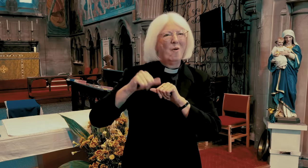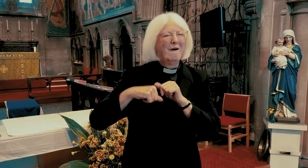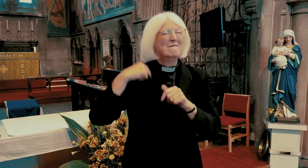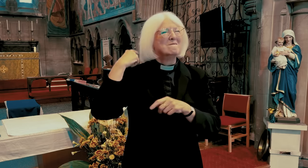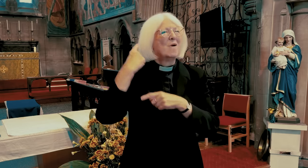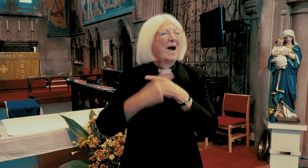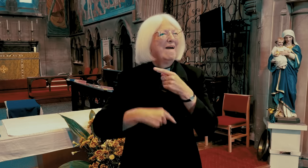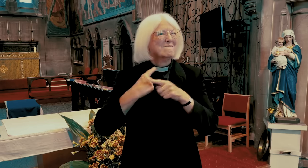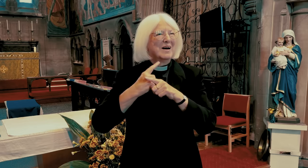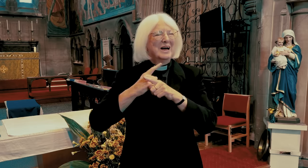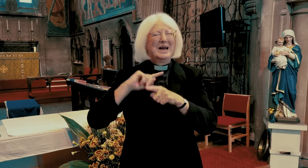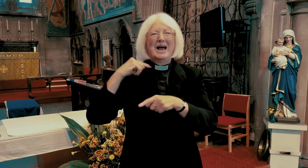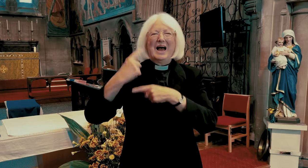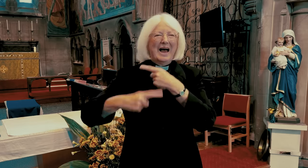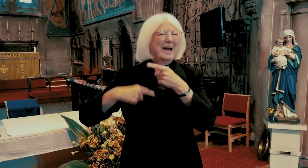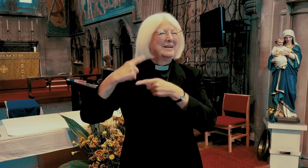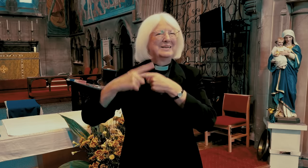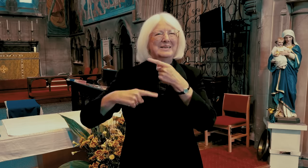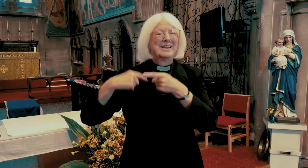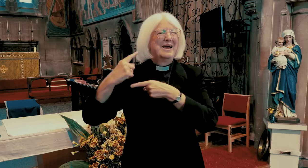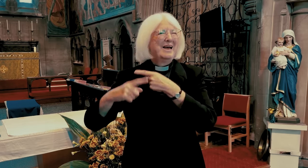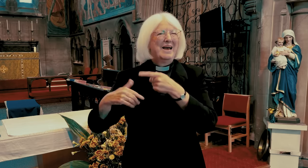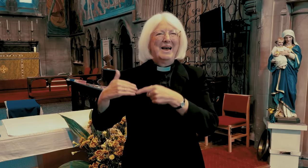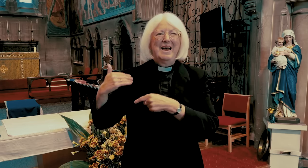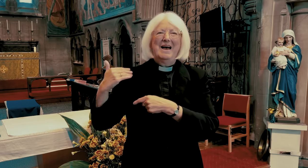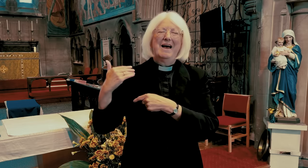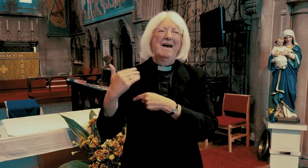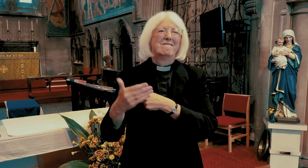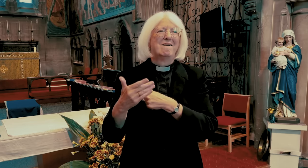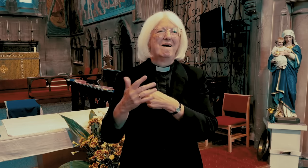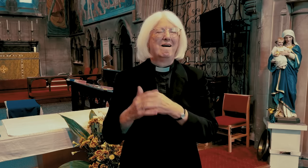forever and ever. Amen.